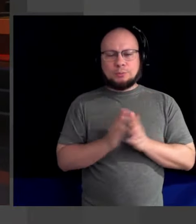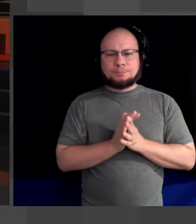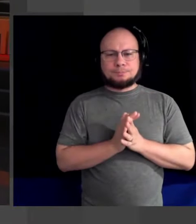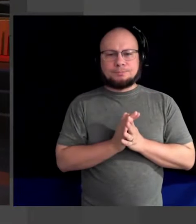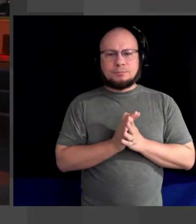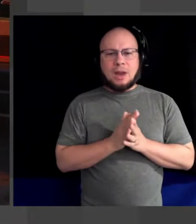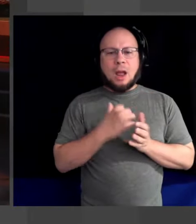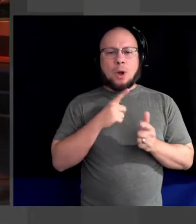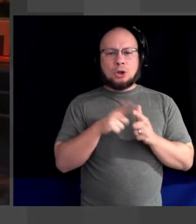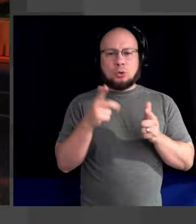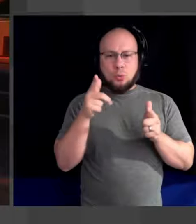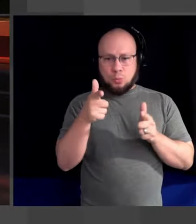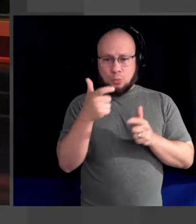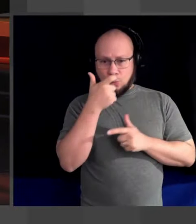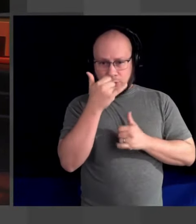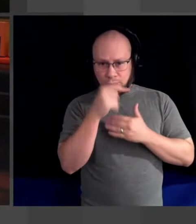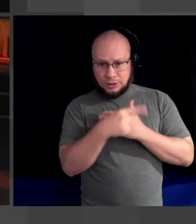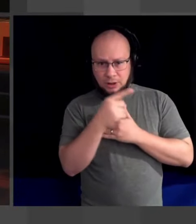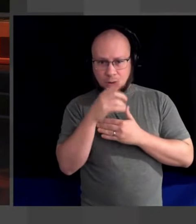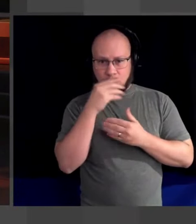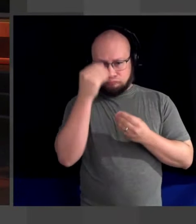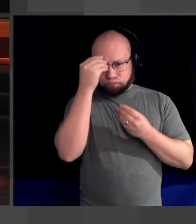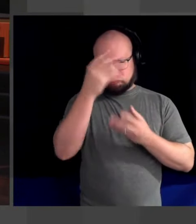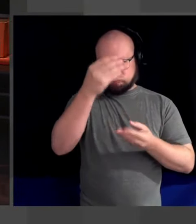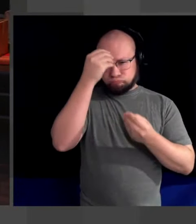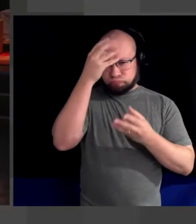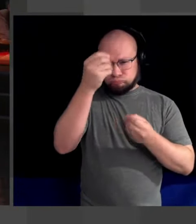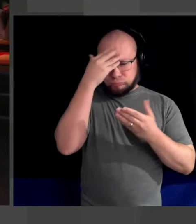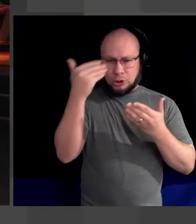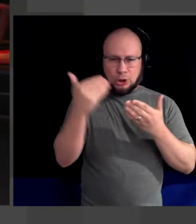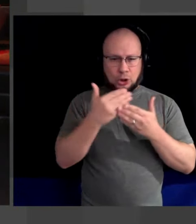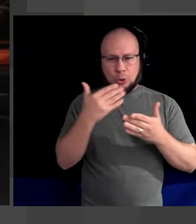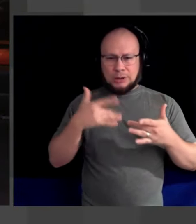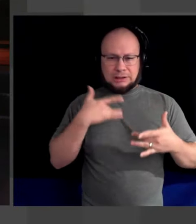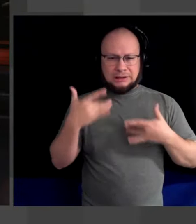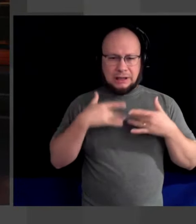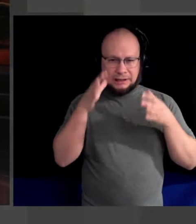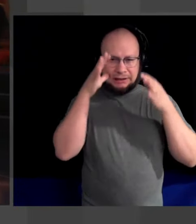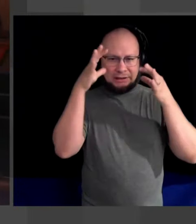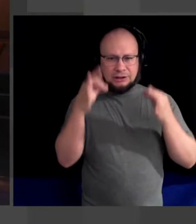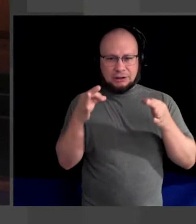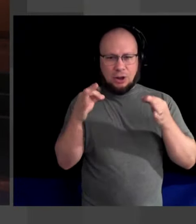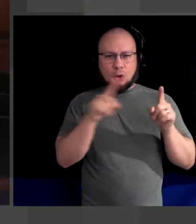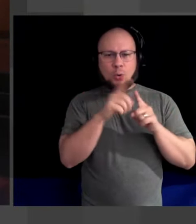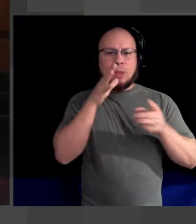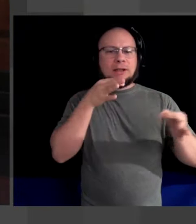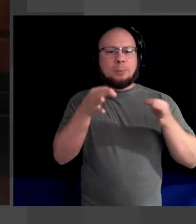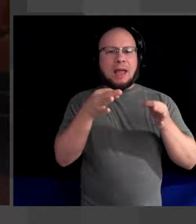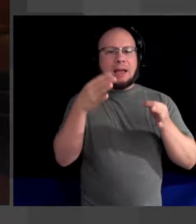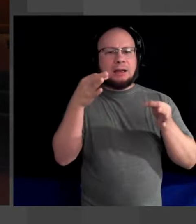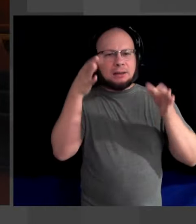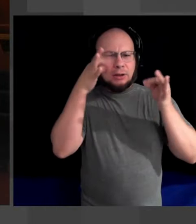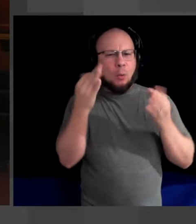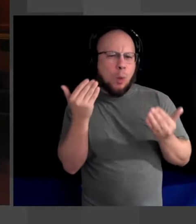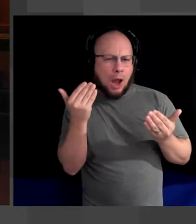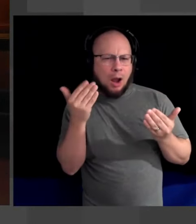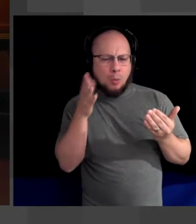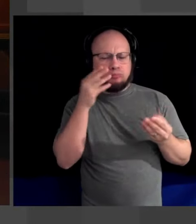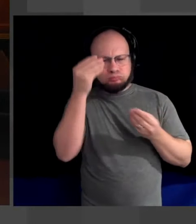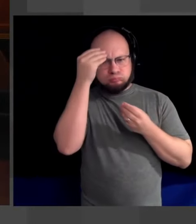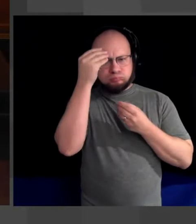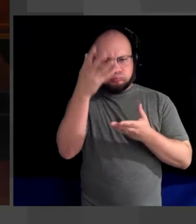KNOWING ABOUT THE EXCITING